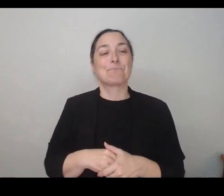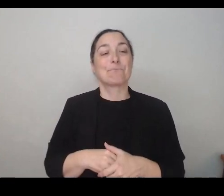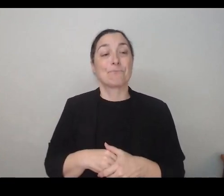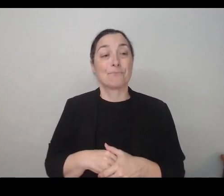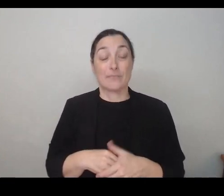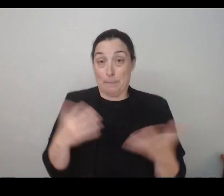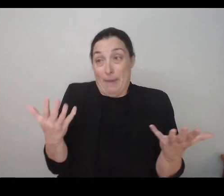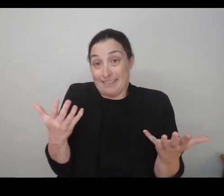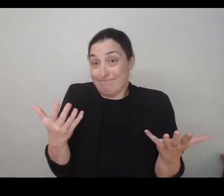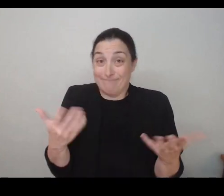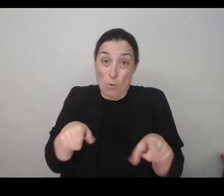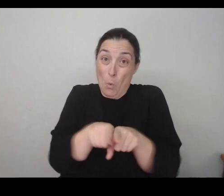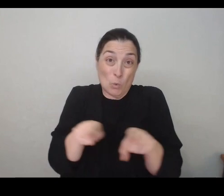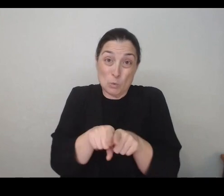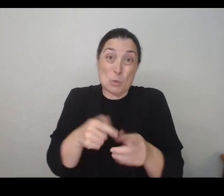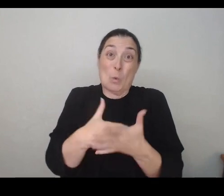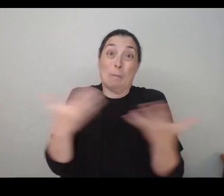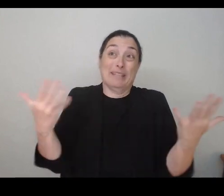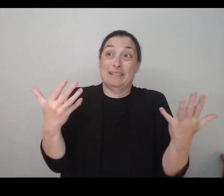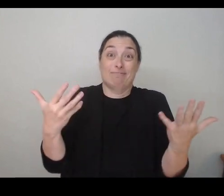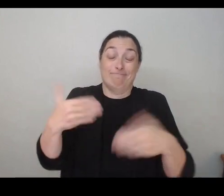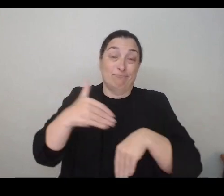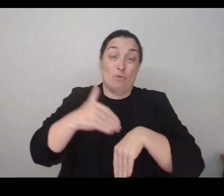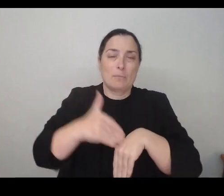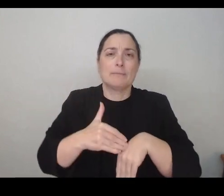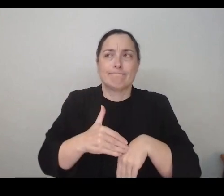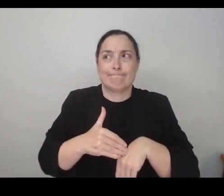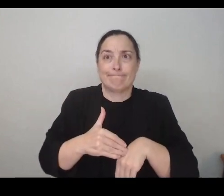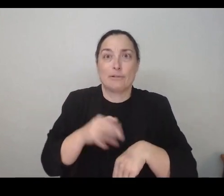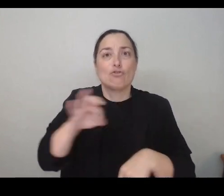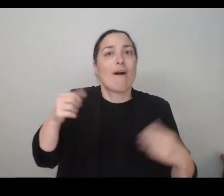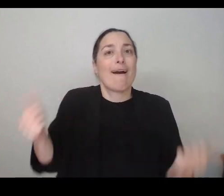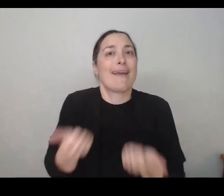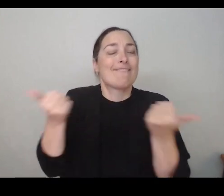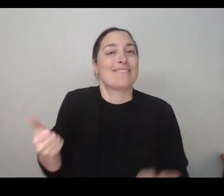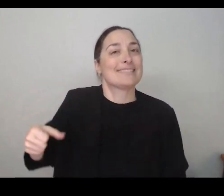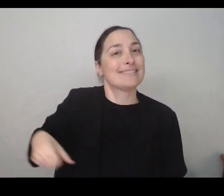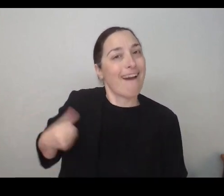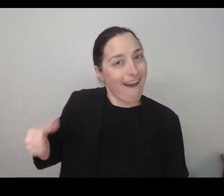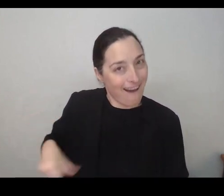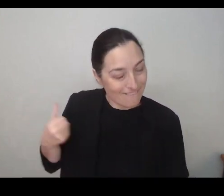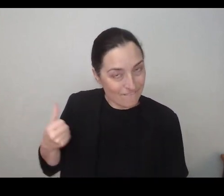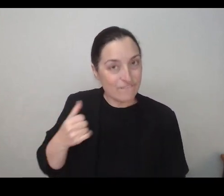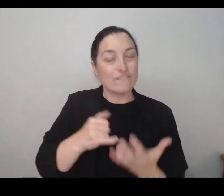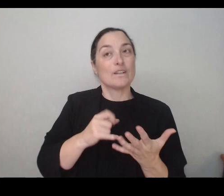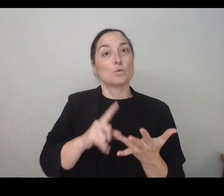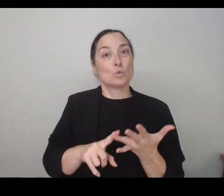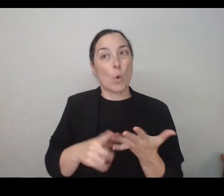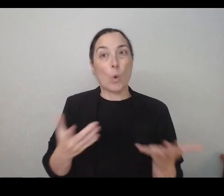That's also another reality. So to achieve that goal, number one, to repatriate some artefacts outside